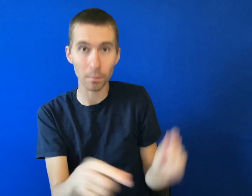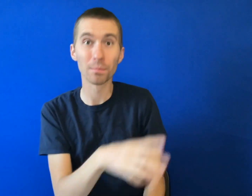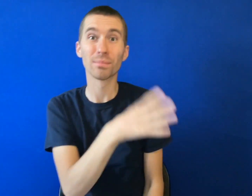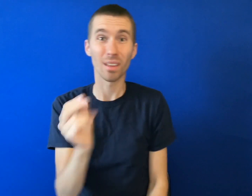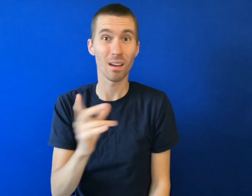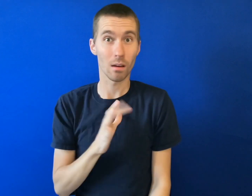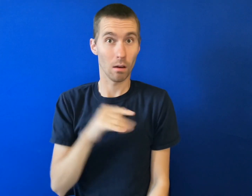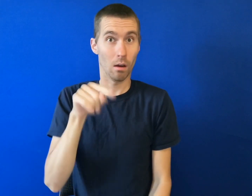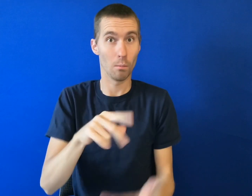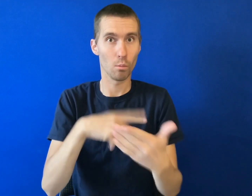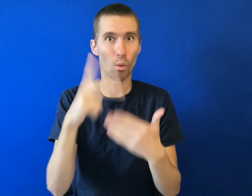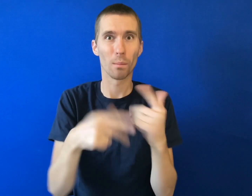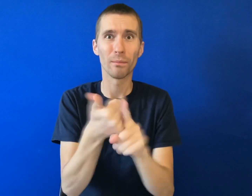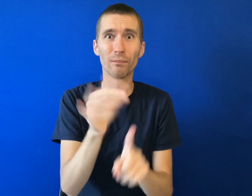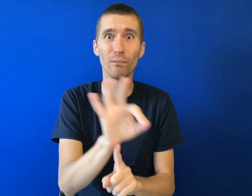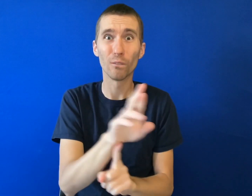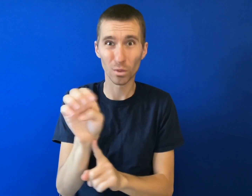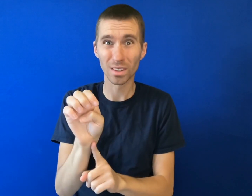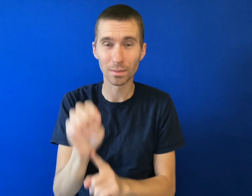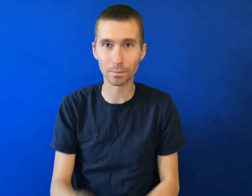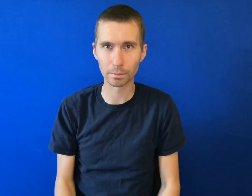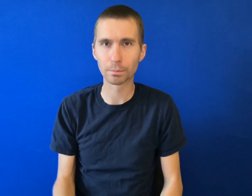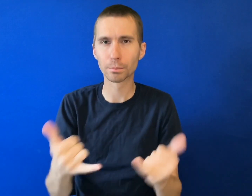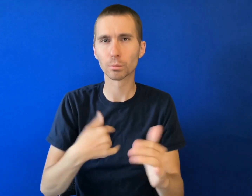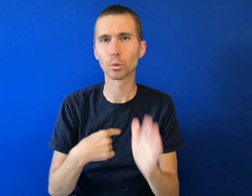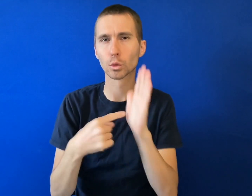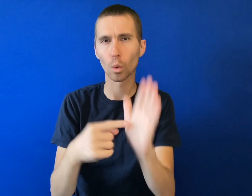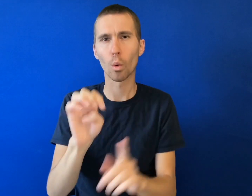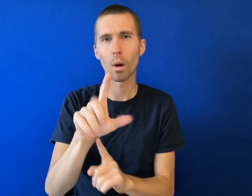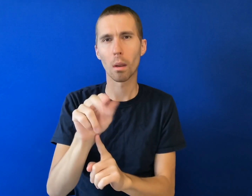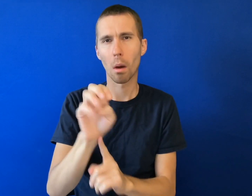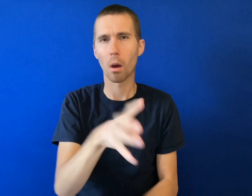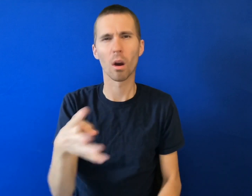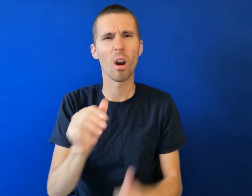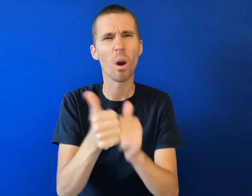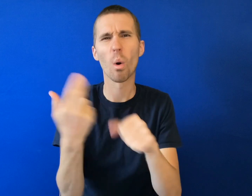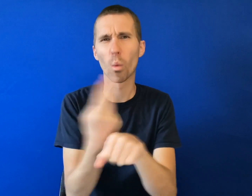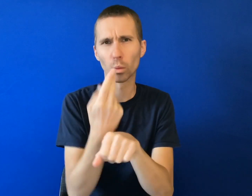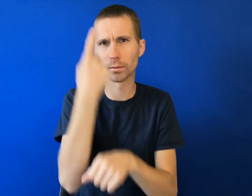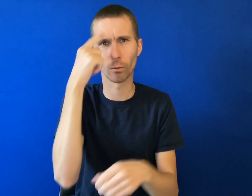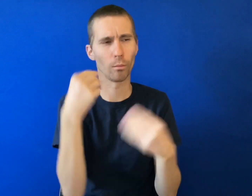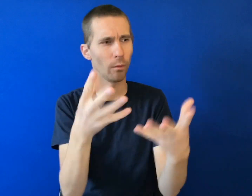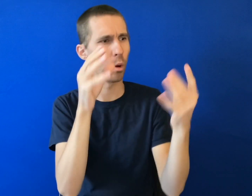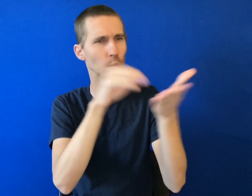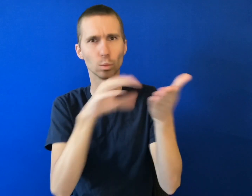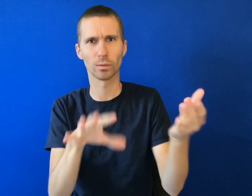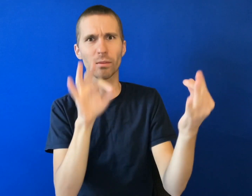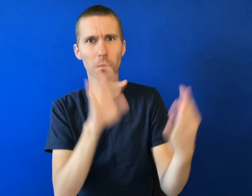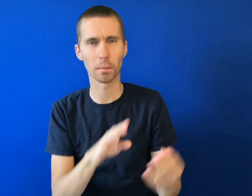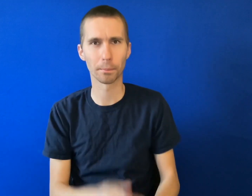And the nice thing about this program is that it's free. Now, I'm going to show you how to use ELAN to provide feedback on students' ASL content.